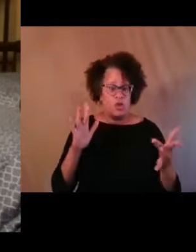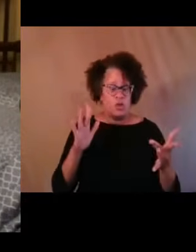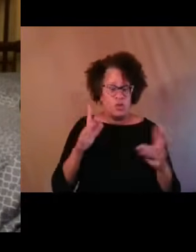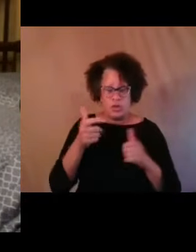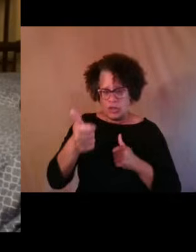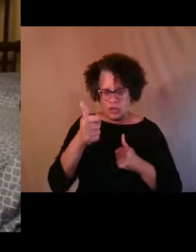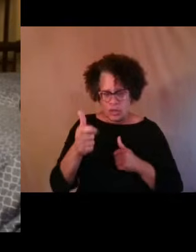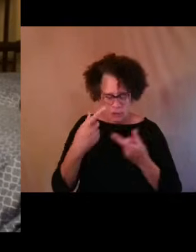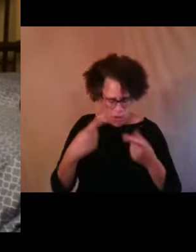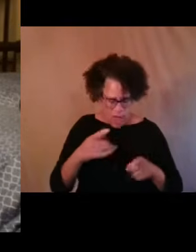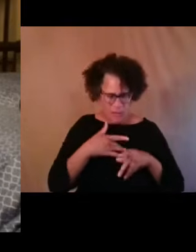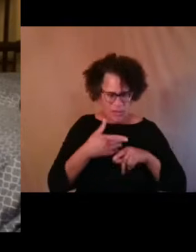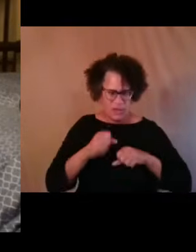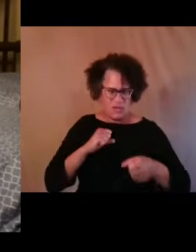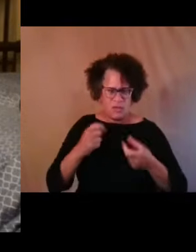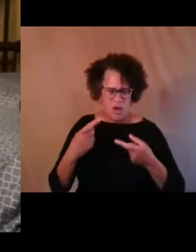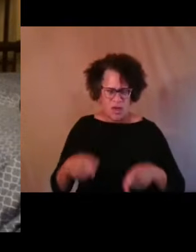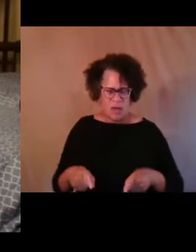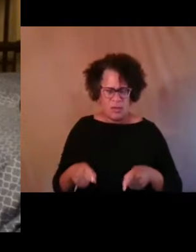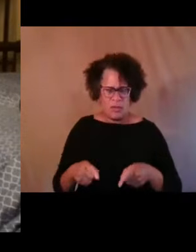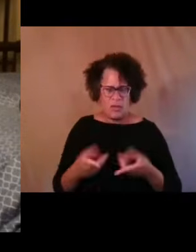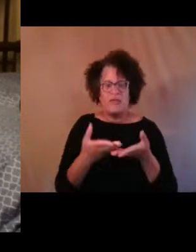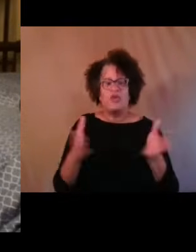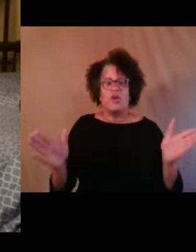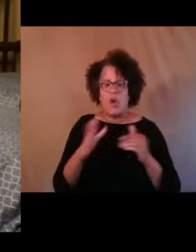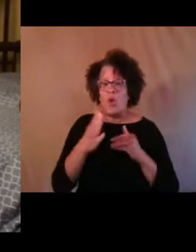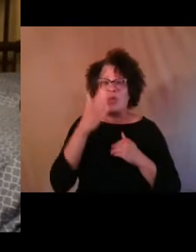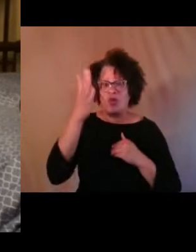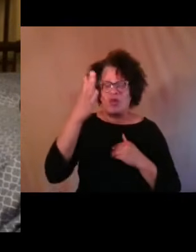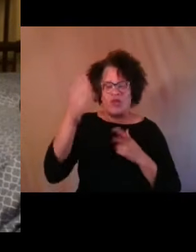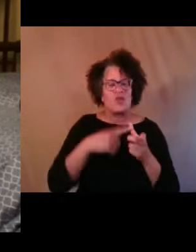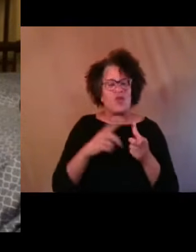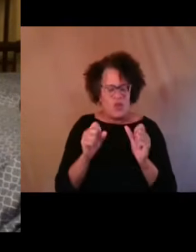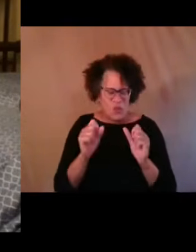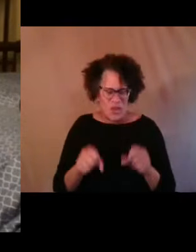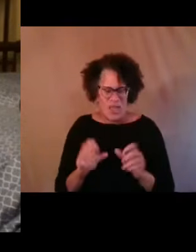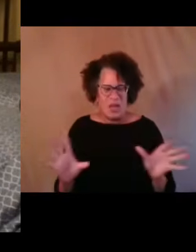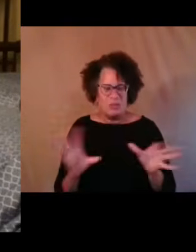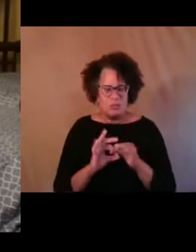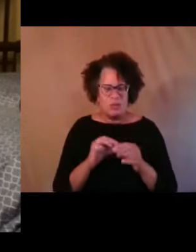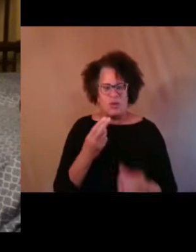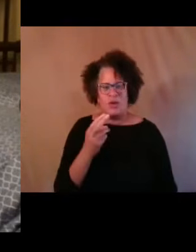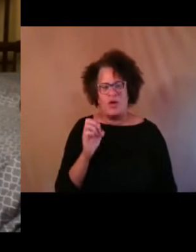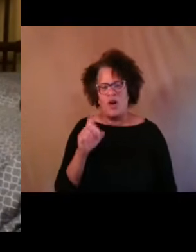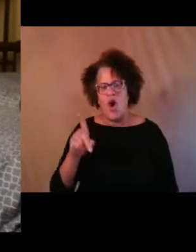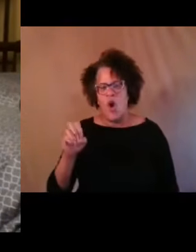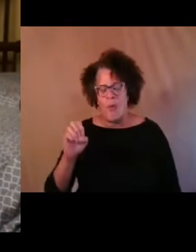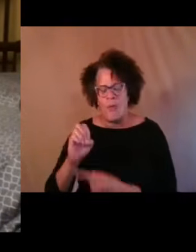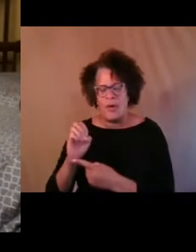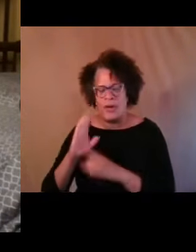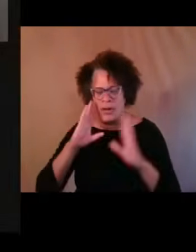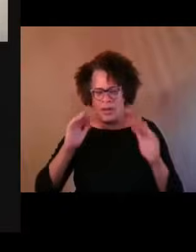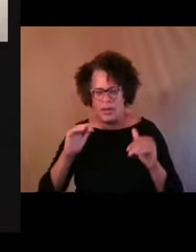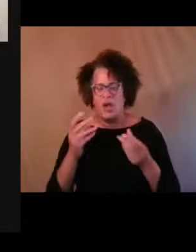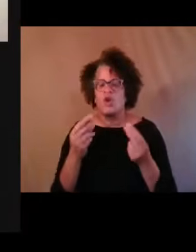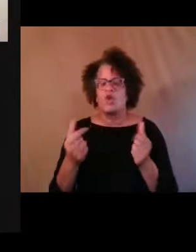If we can open our future, we can actually rekindle hope. And I'll give you a really quick example and then I'll pass it off.